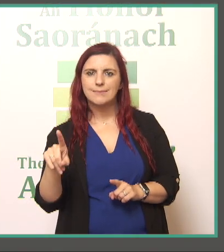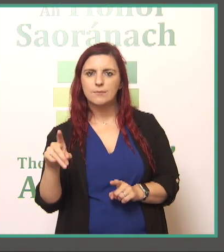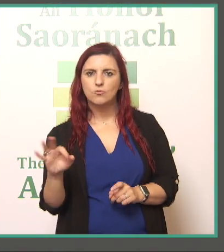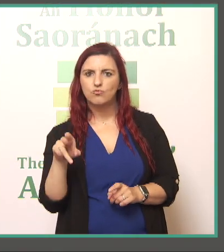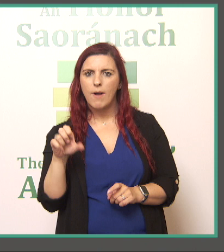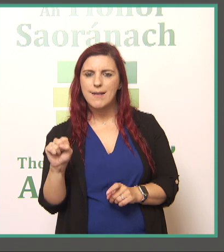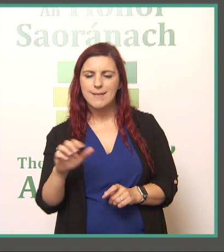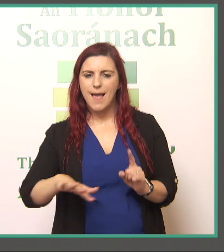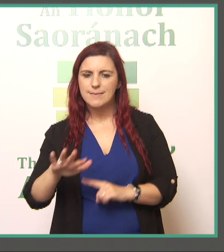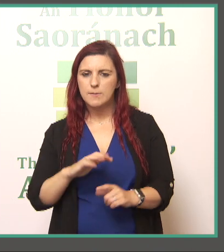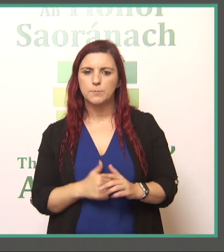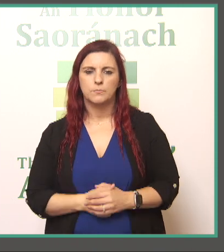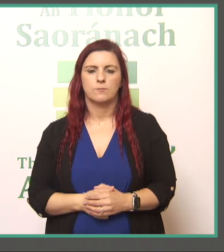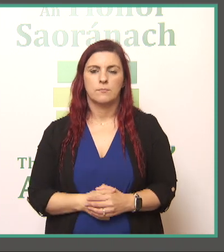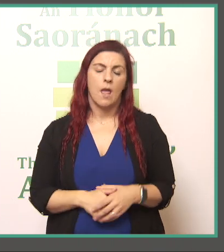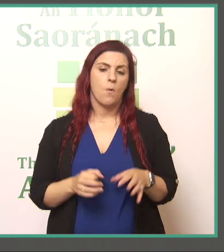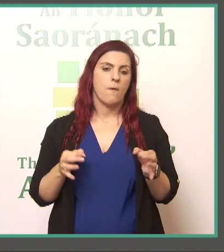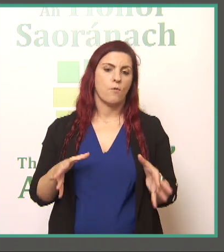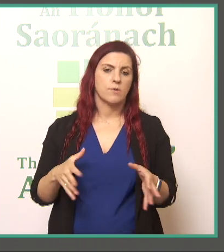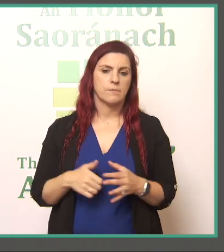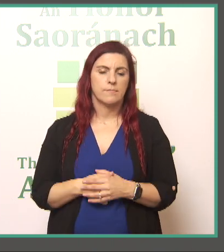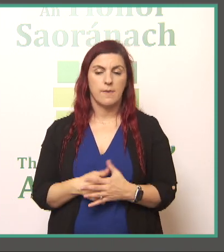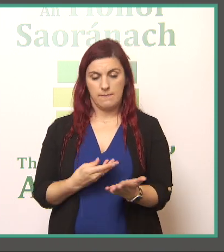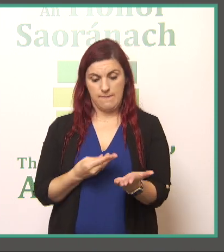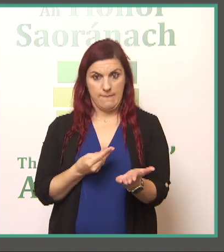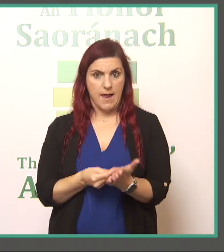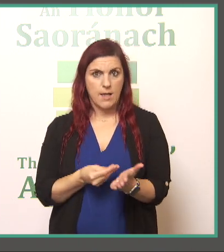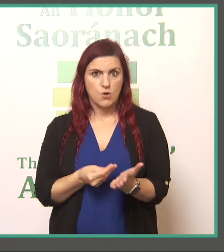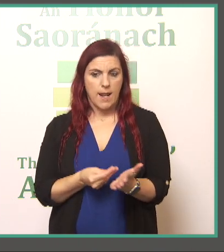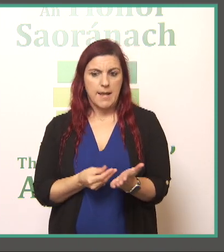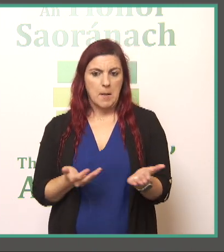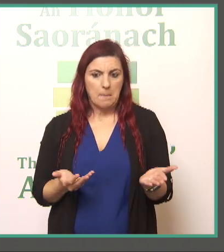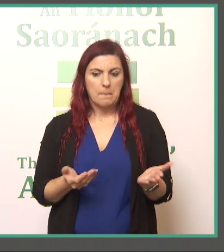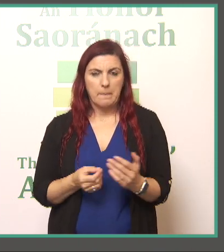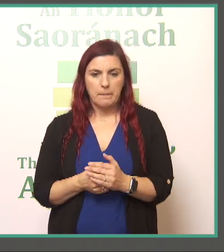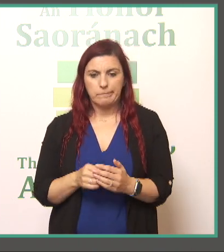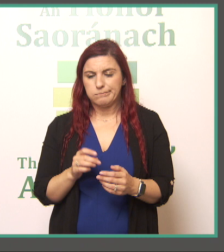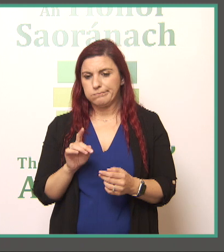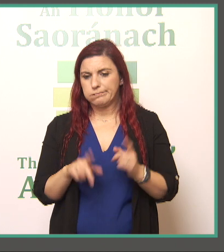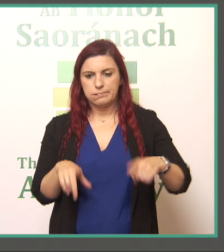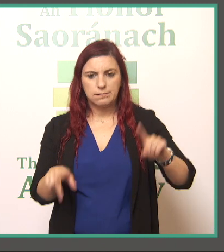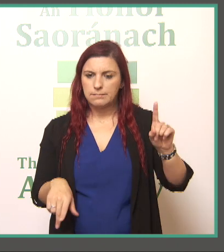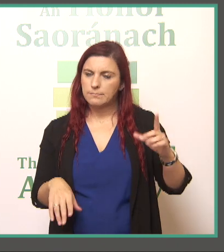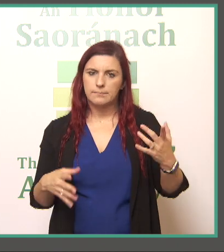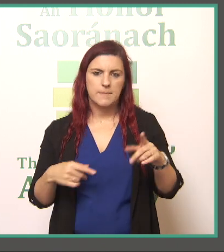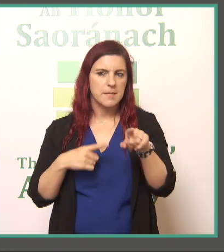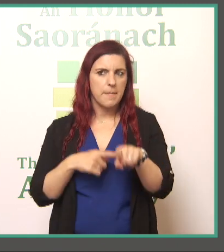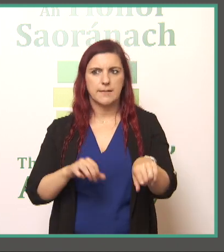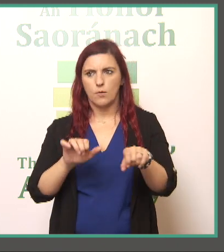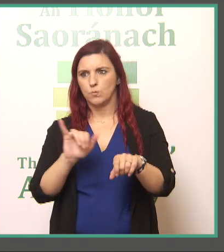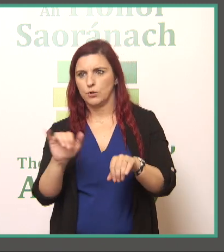of course um financially things vary as well depending on the system that you're operating